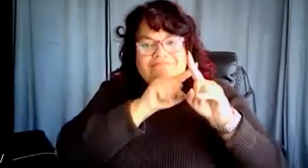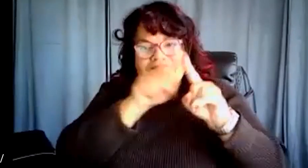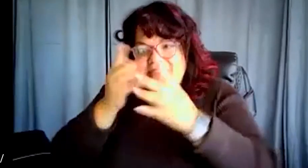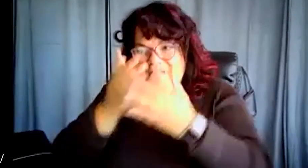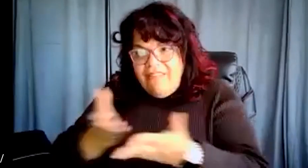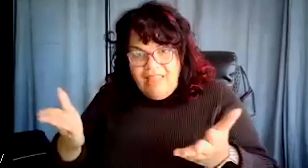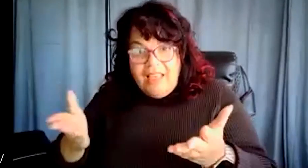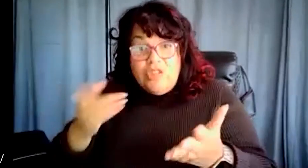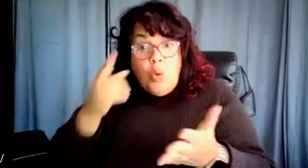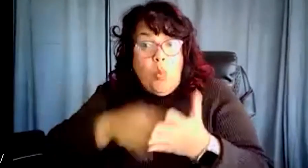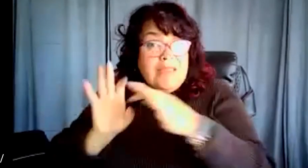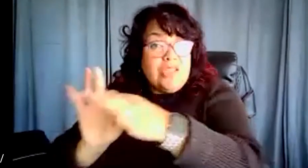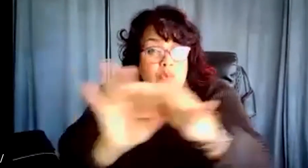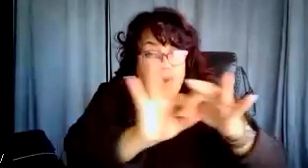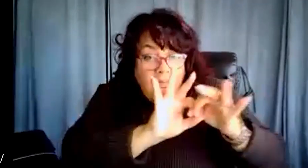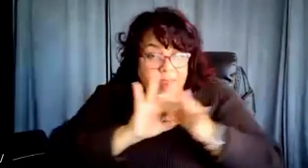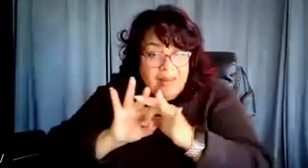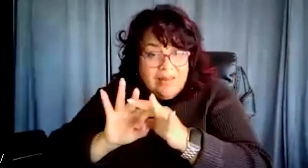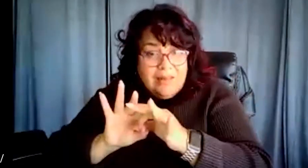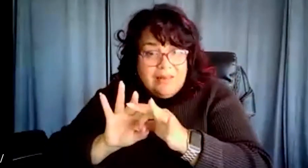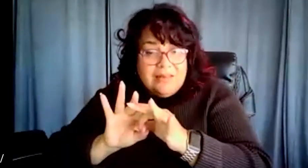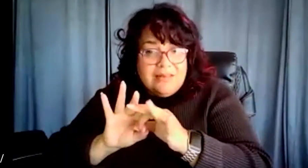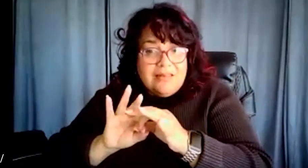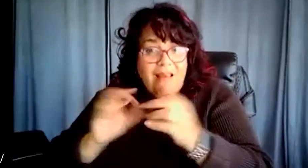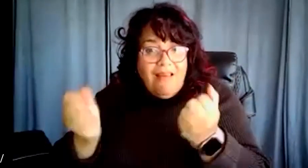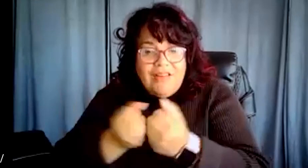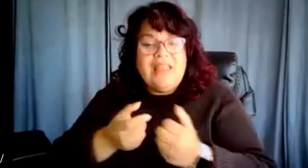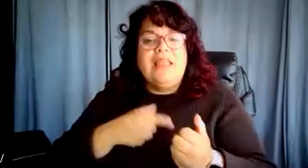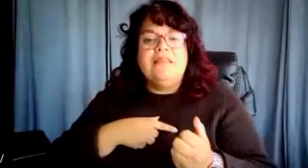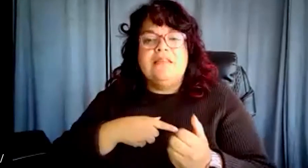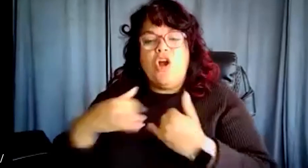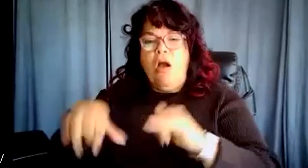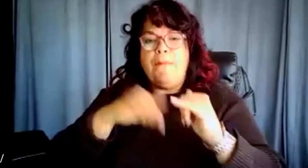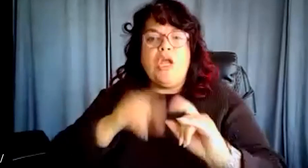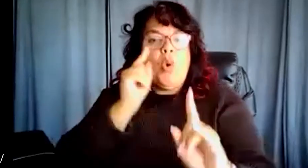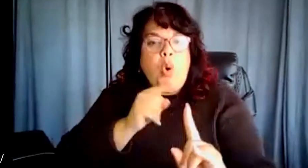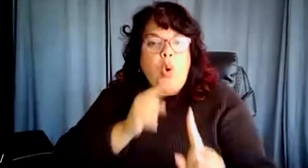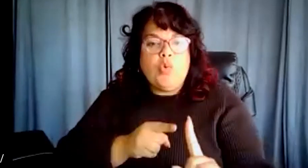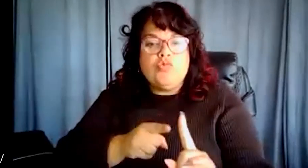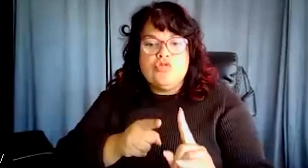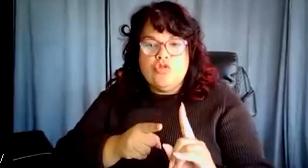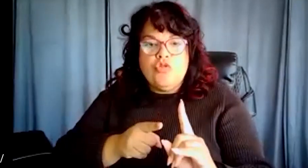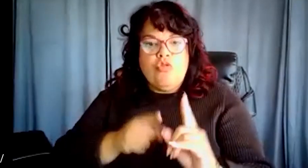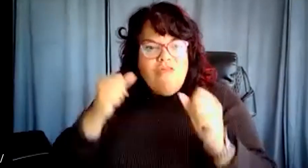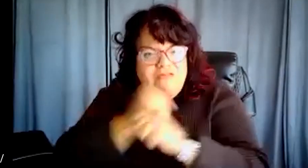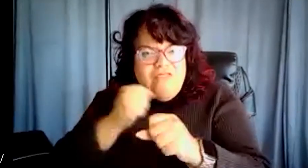But what unites us, if anything, is the common goal of fighting for access and inclusion